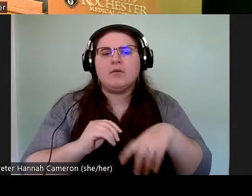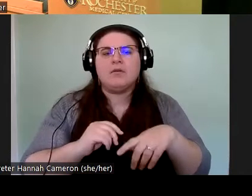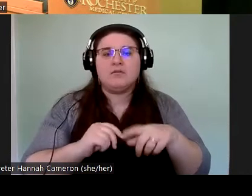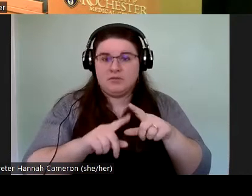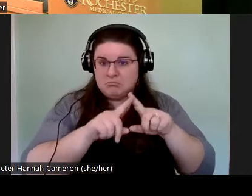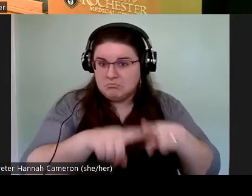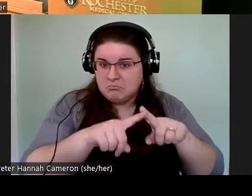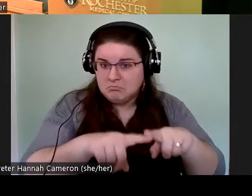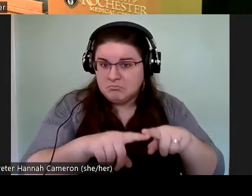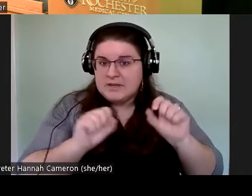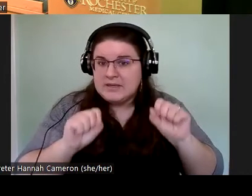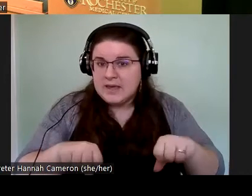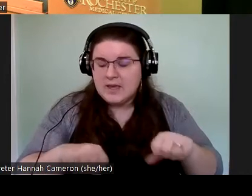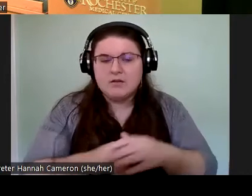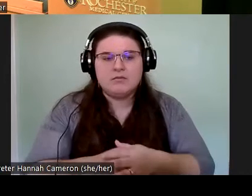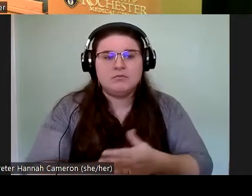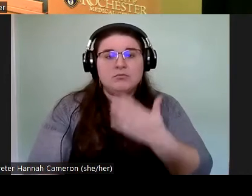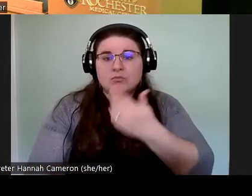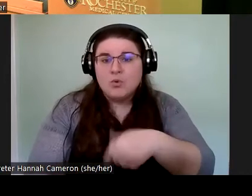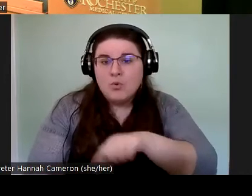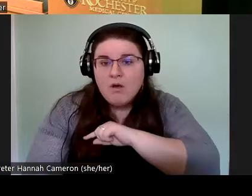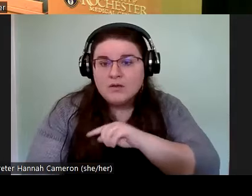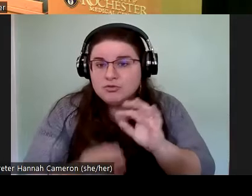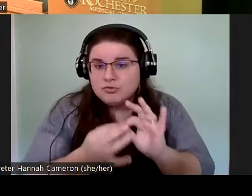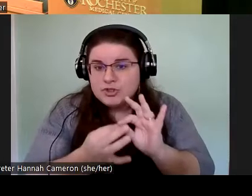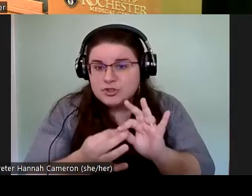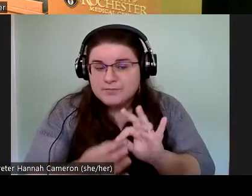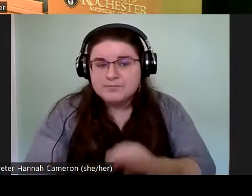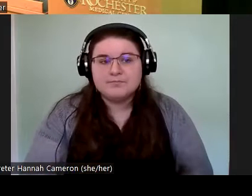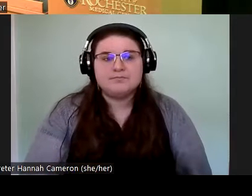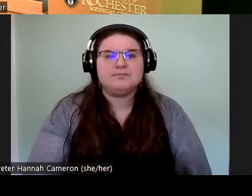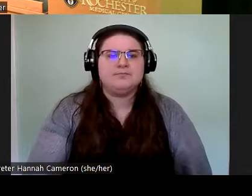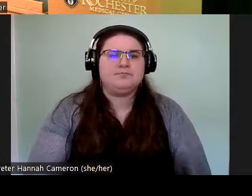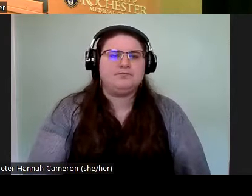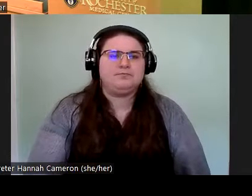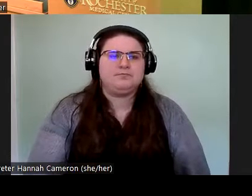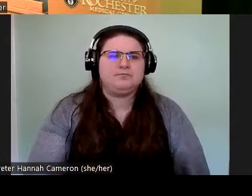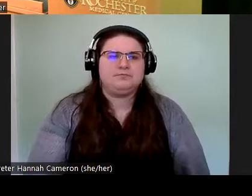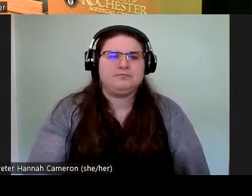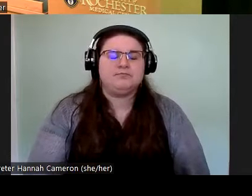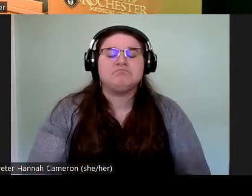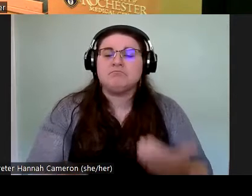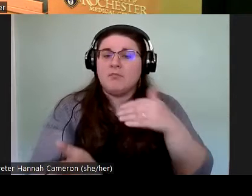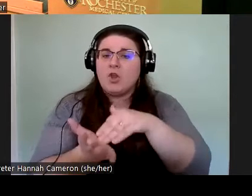quality of those relationships what we do know is that often family is actually the most important